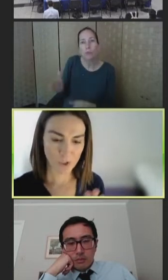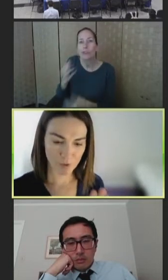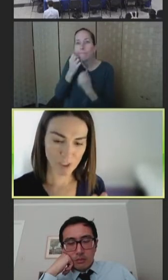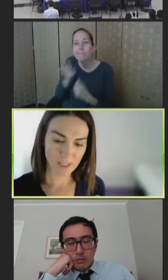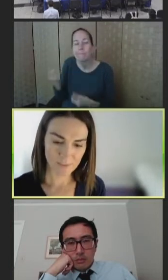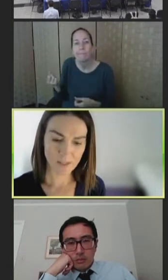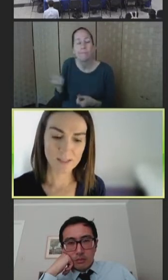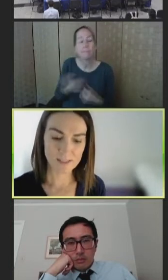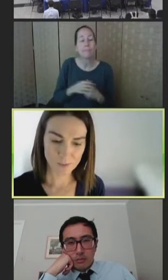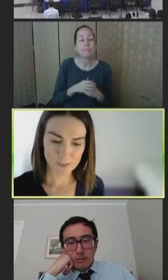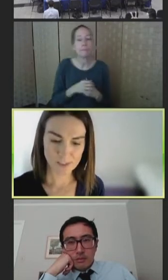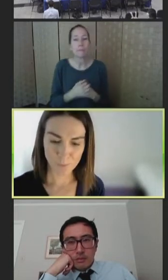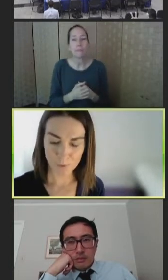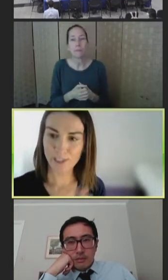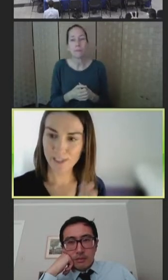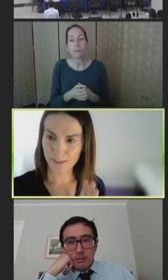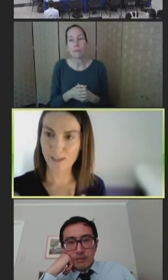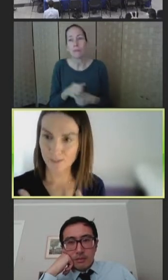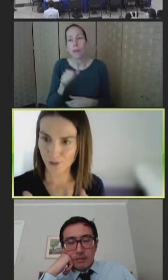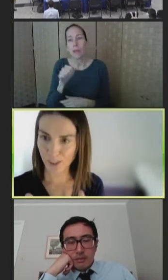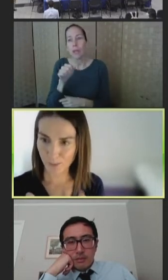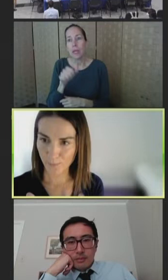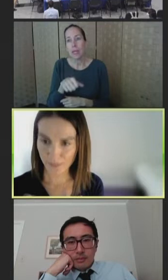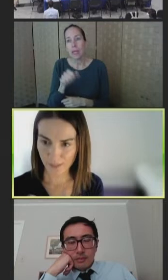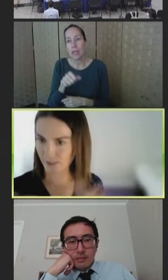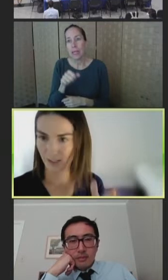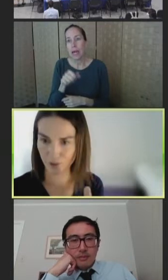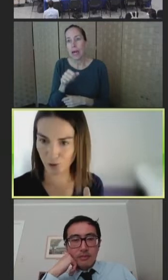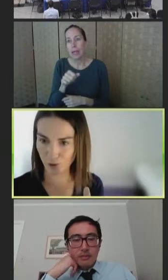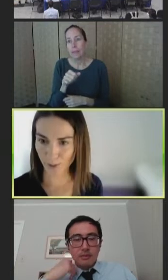looking at the consequences of bereavement is concentrated among this initial period.